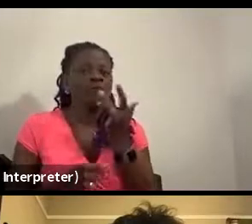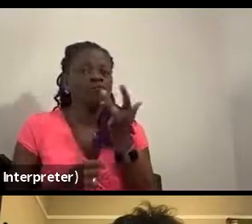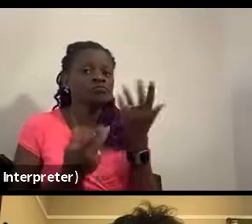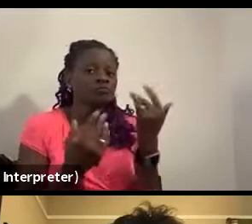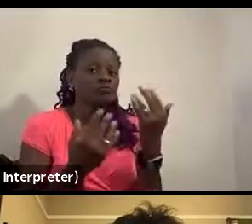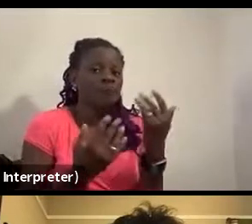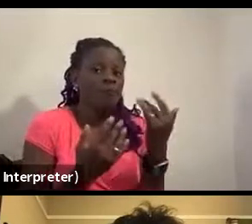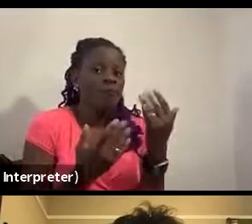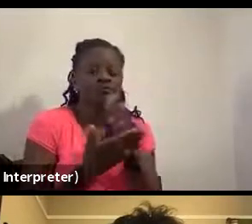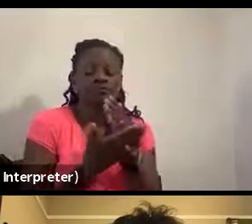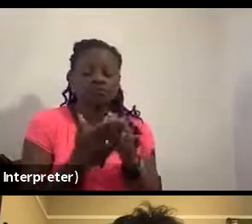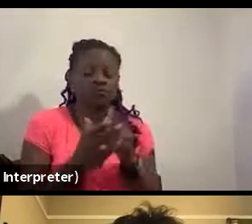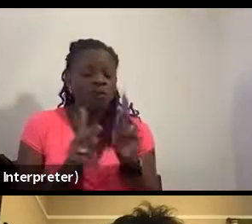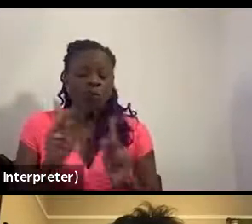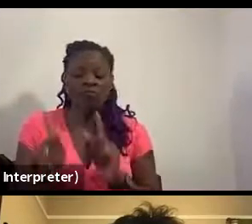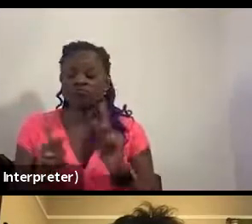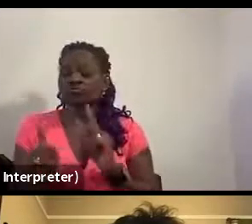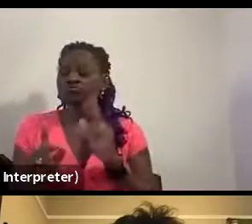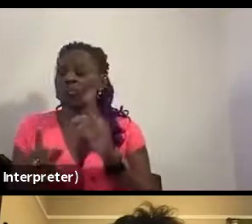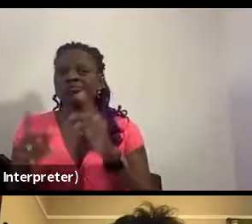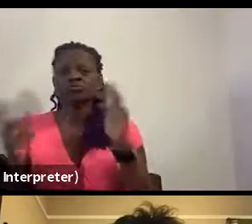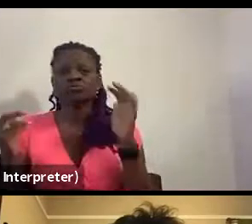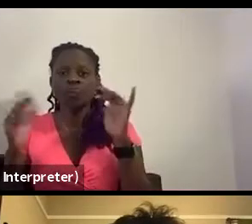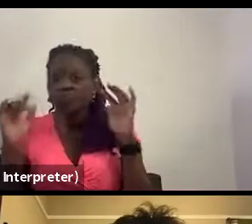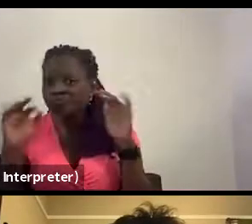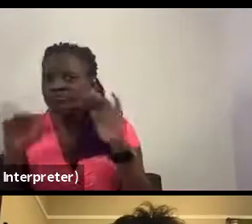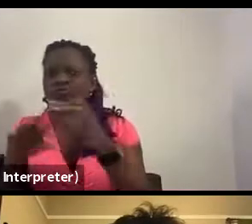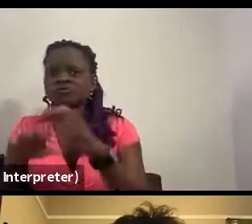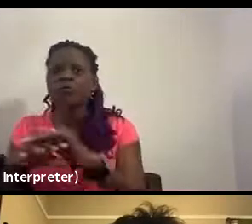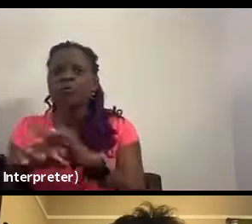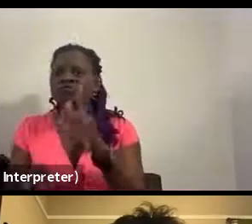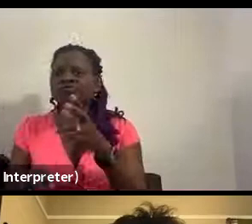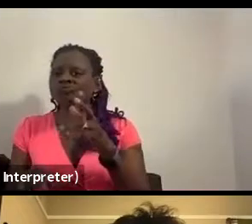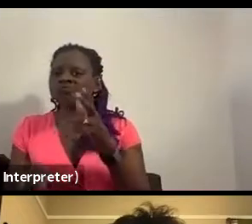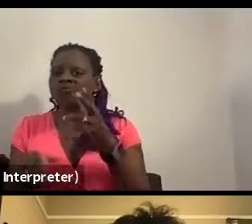I think that the the incredible success we've had so far reflects